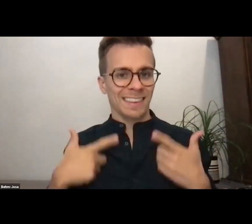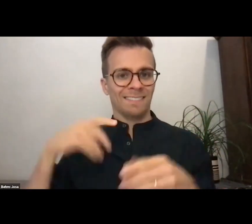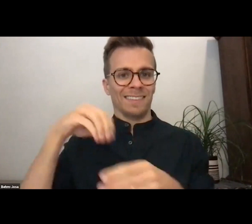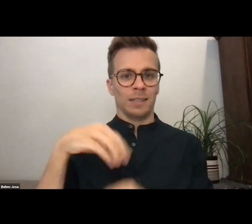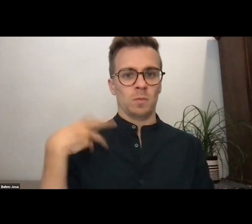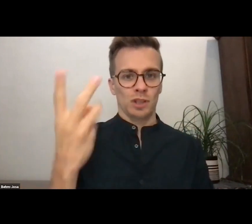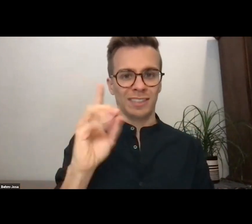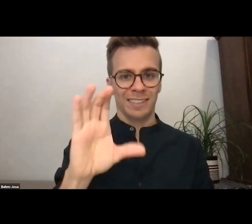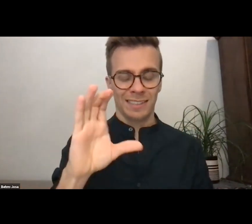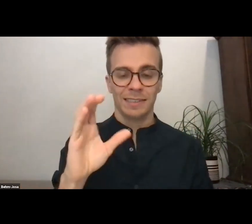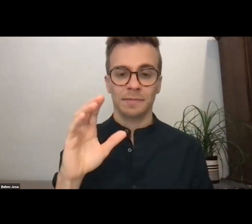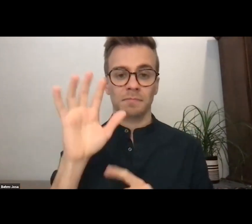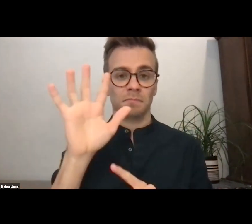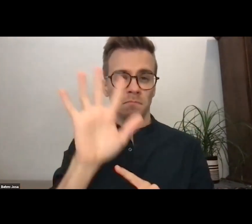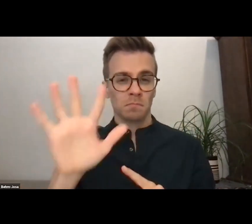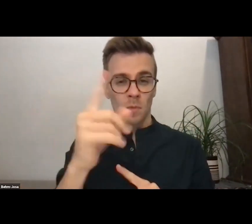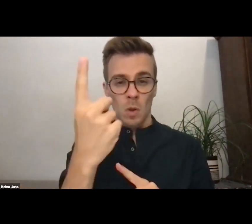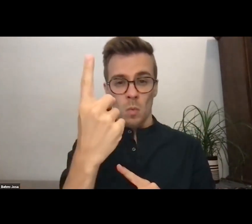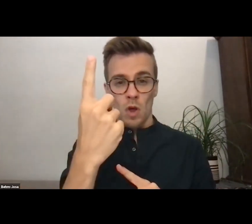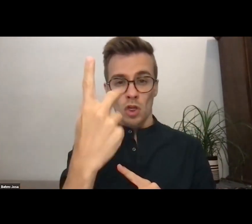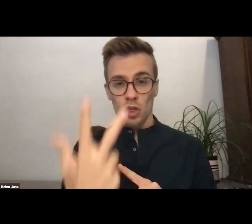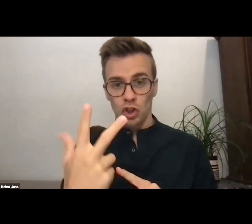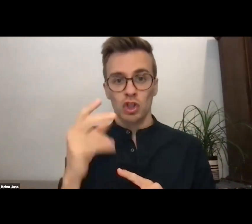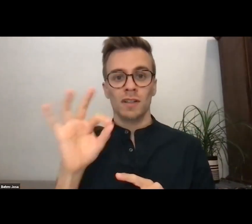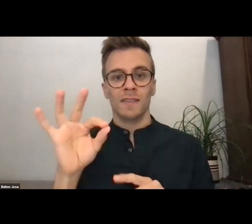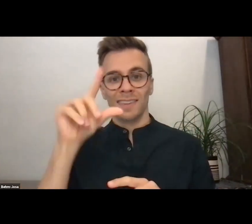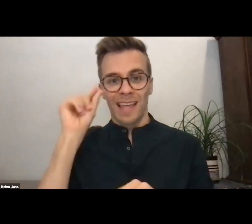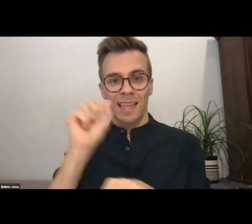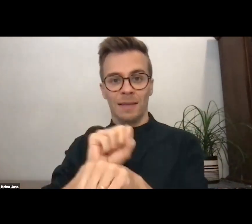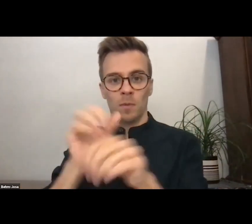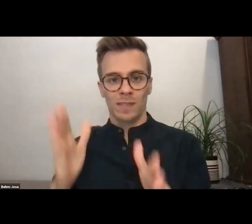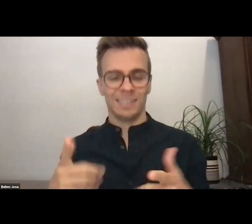But this really focuses on where Gallaudet employees live in relation to Washington, D.C.